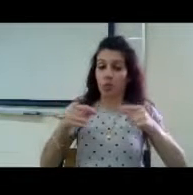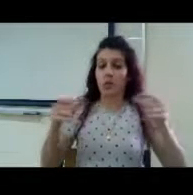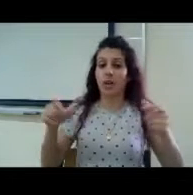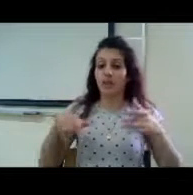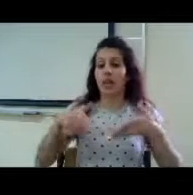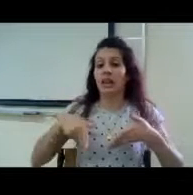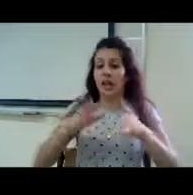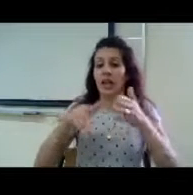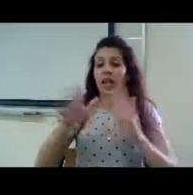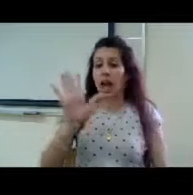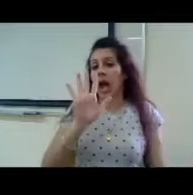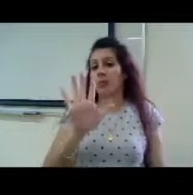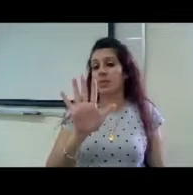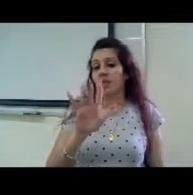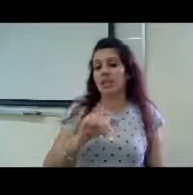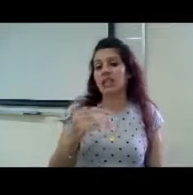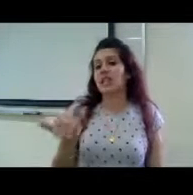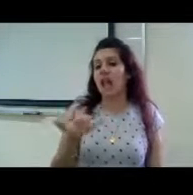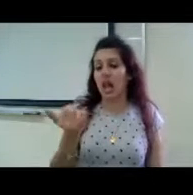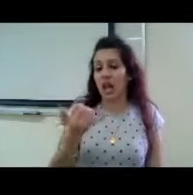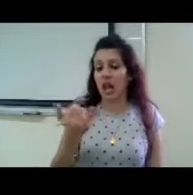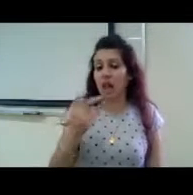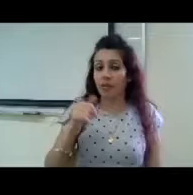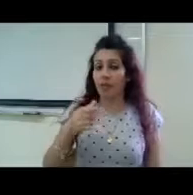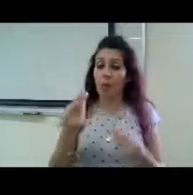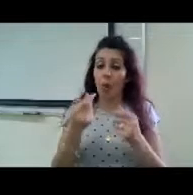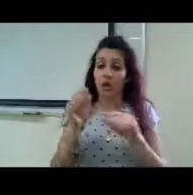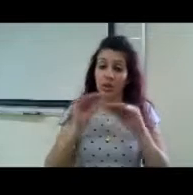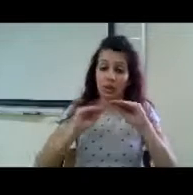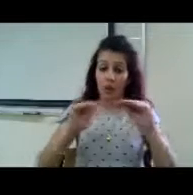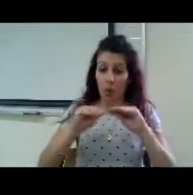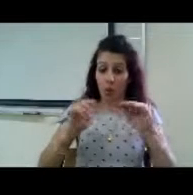already two dozen or so resources that we've had an Arabic for example but